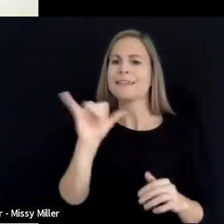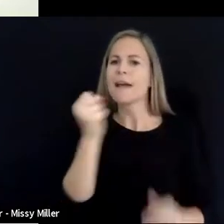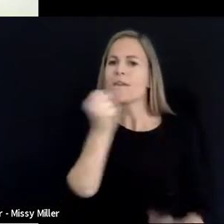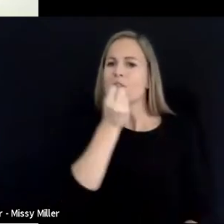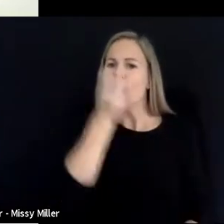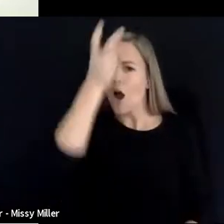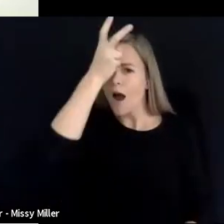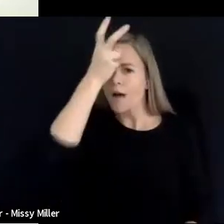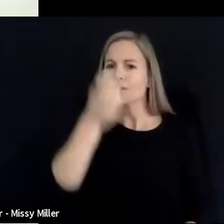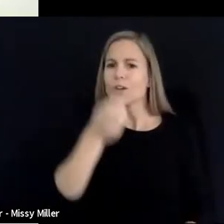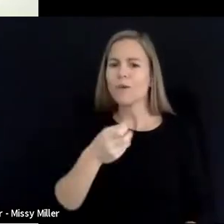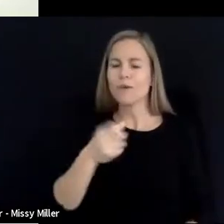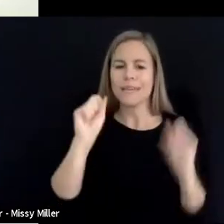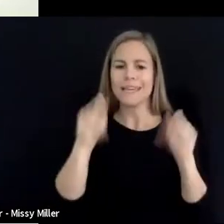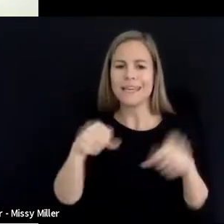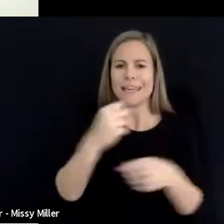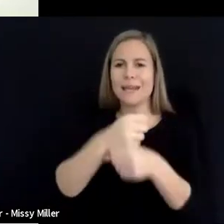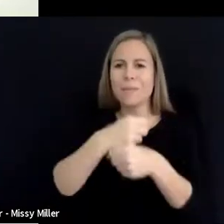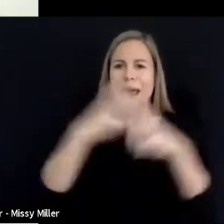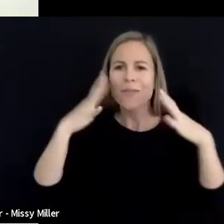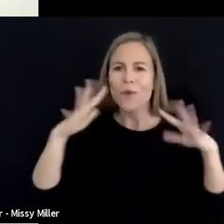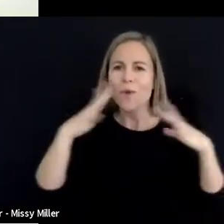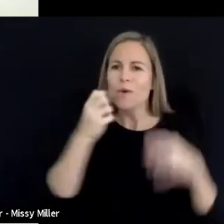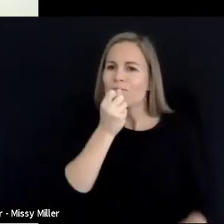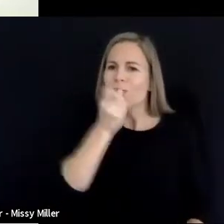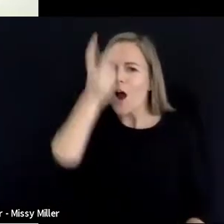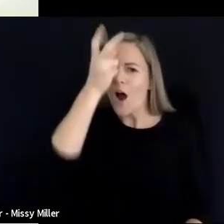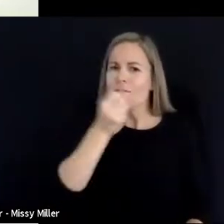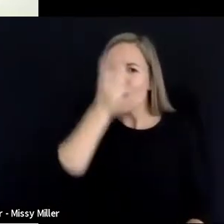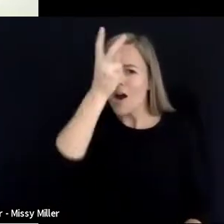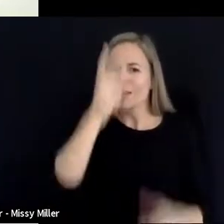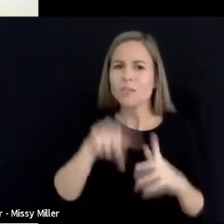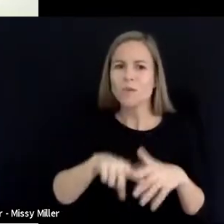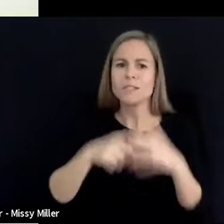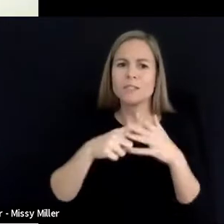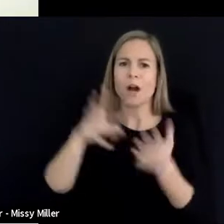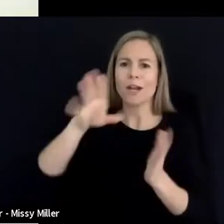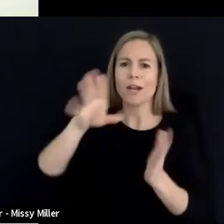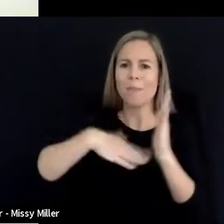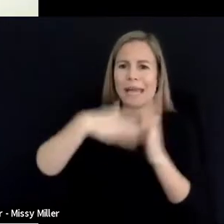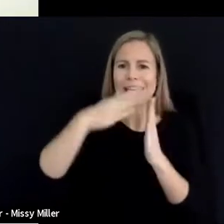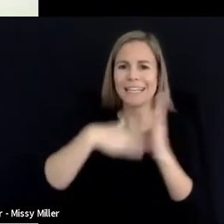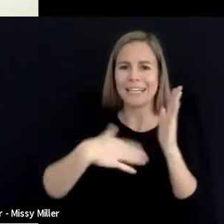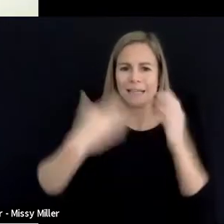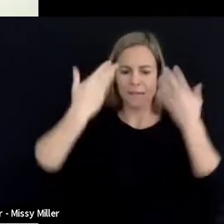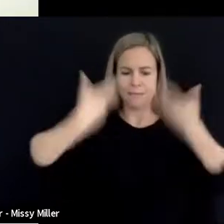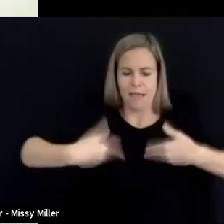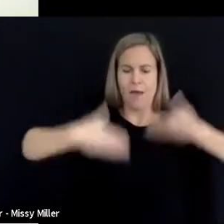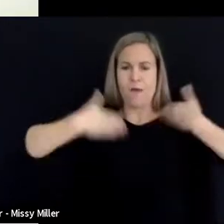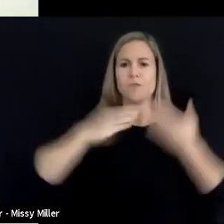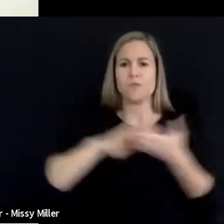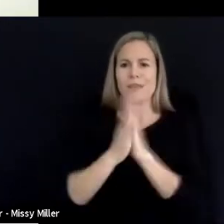that when he started painting himself like this, you might be morphing into one. One day at the park, he was sticking his tongue out.